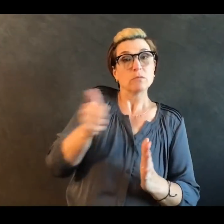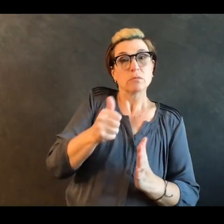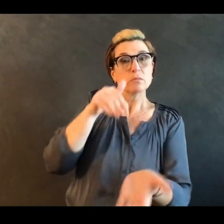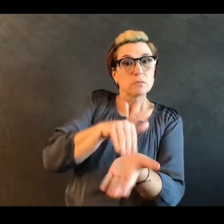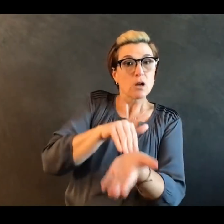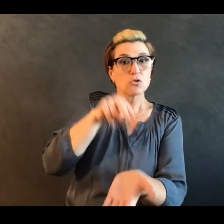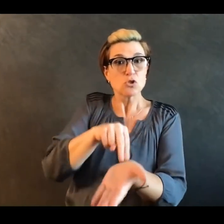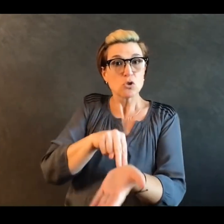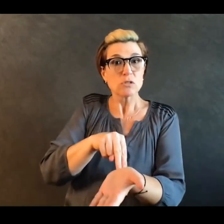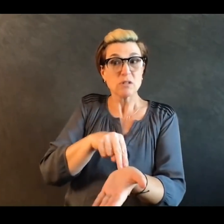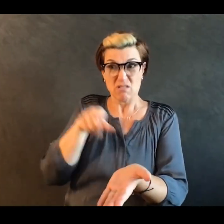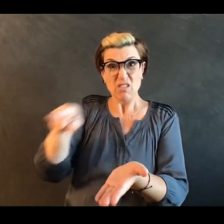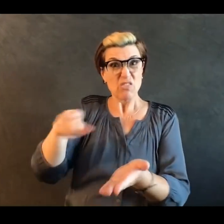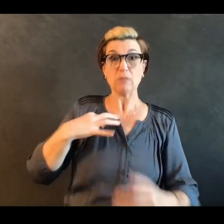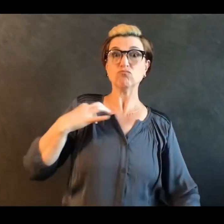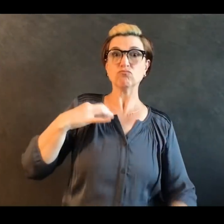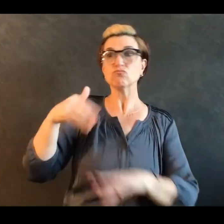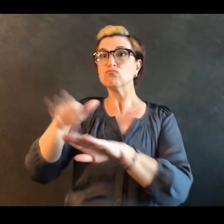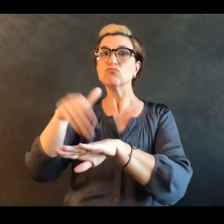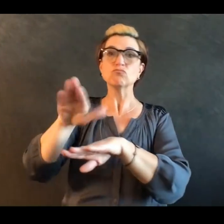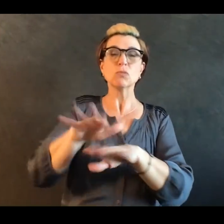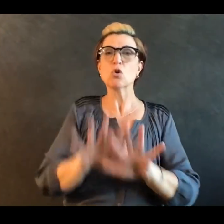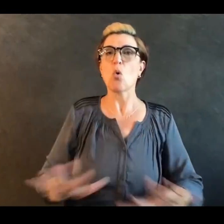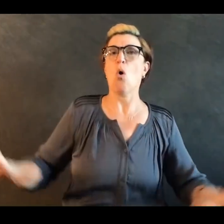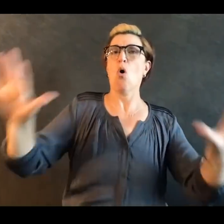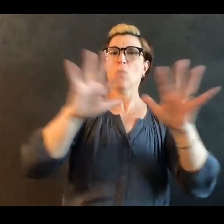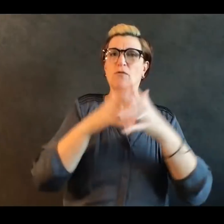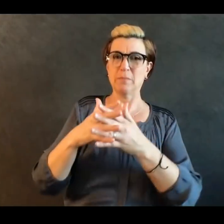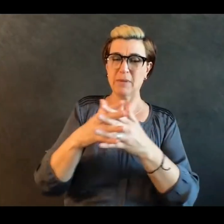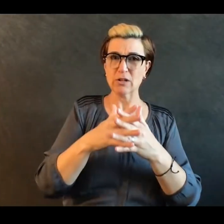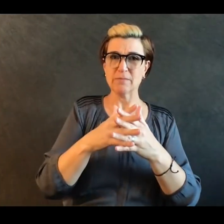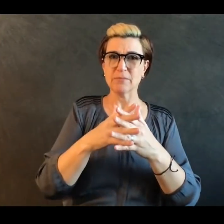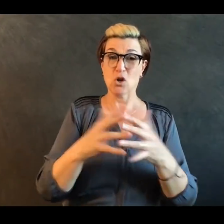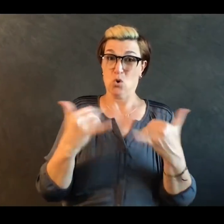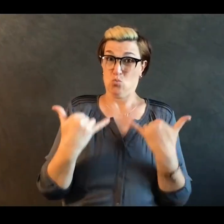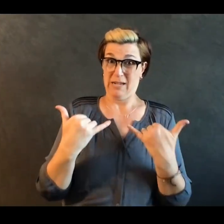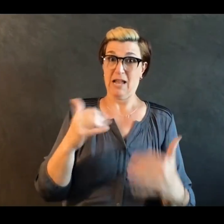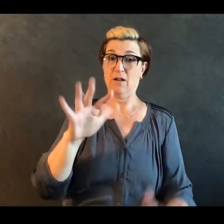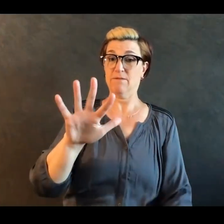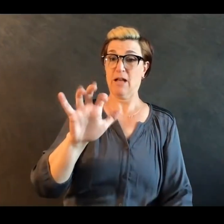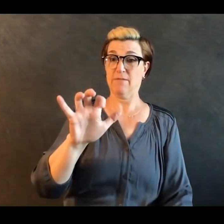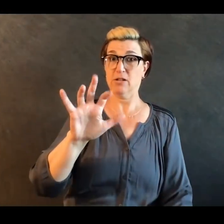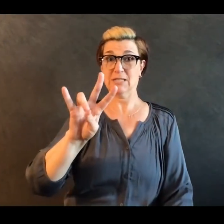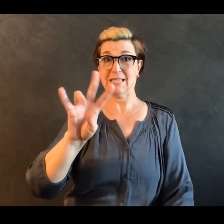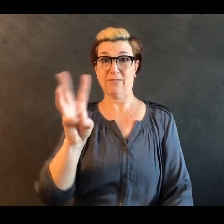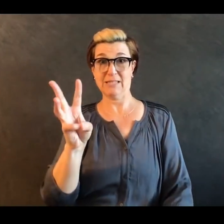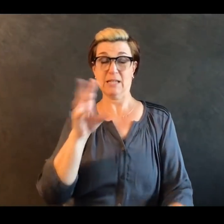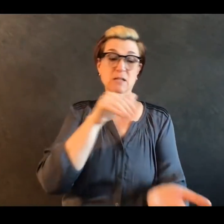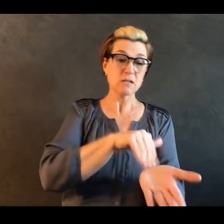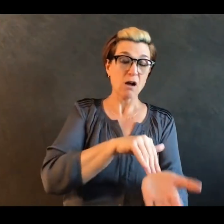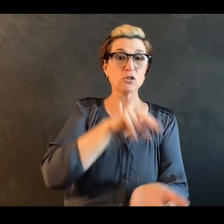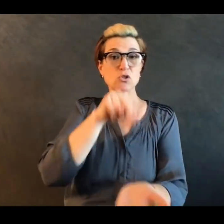thousands in fact as we stand here today 576 doctors nurses and other military